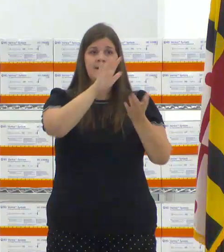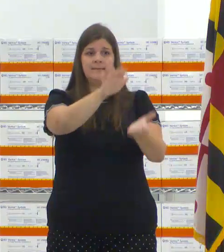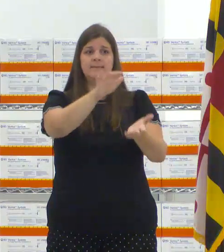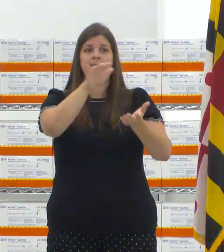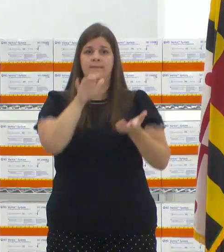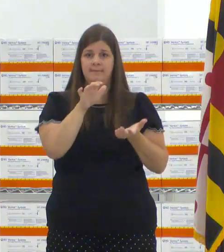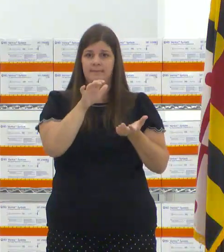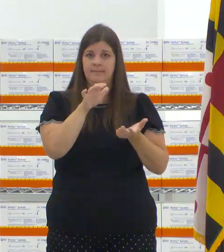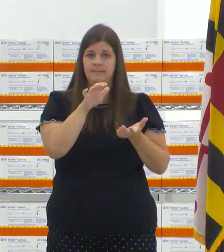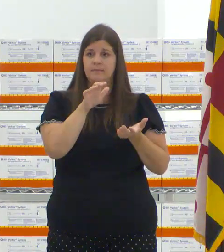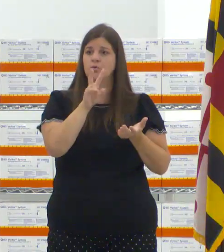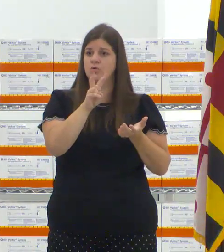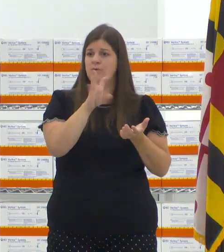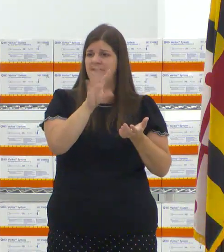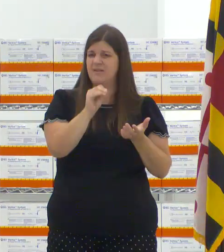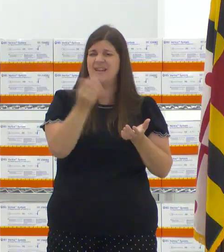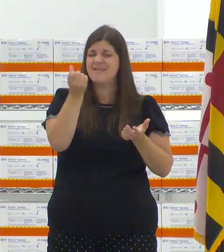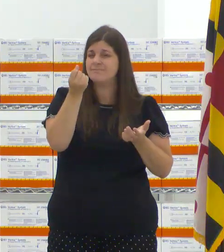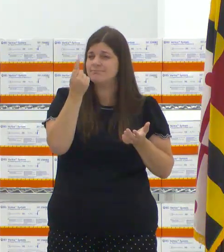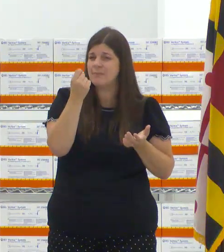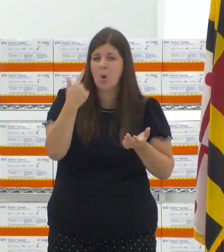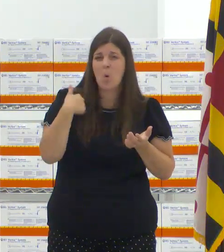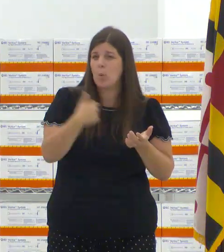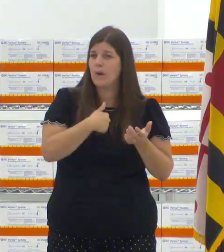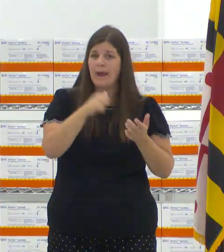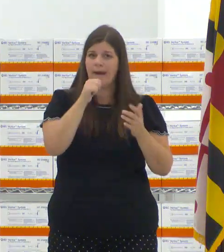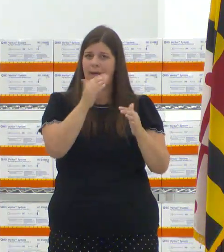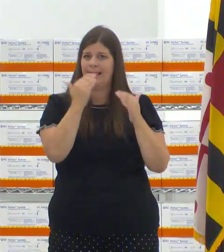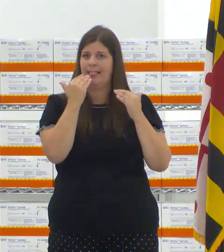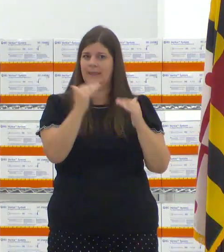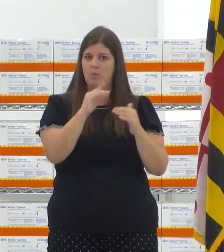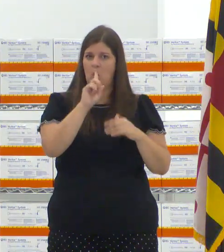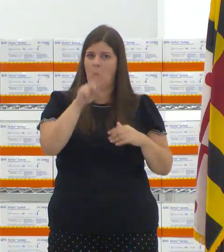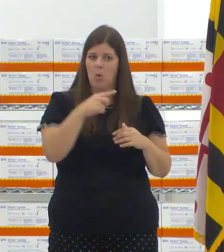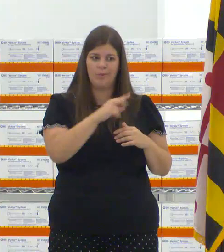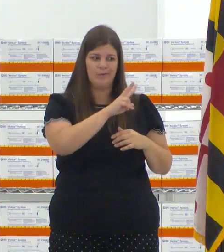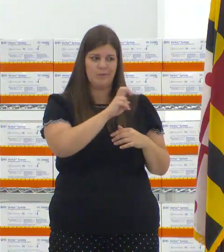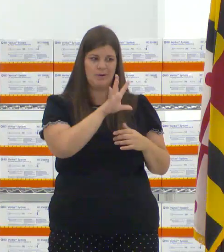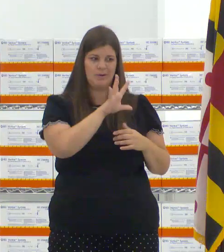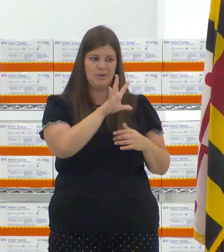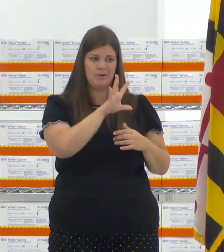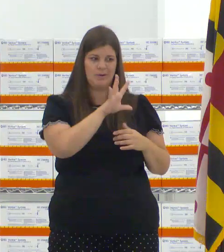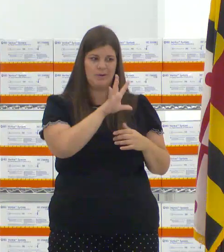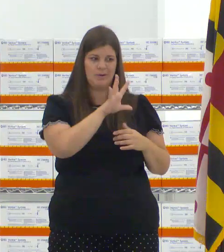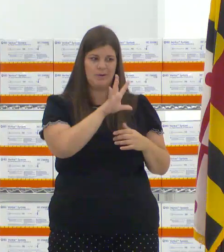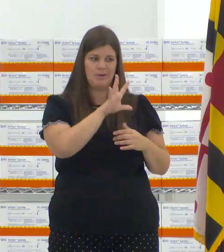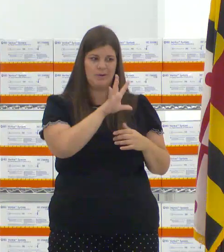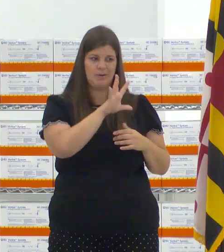Sure. What was the first part? And then I'll -- SPEAKER: [indiscernible]